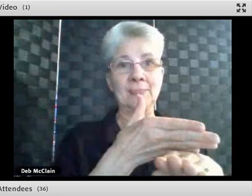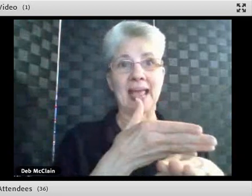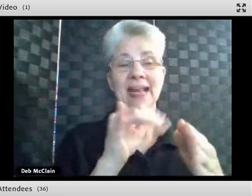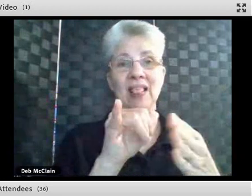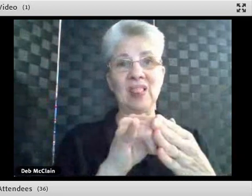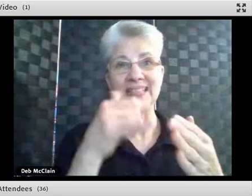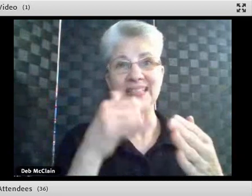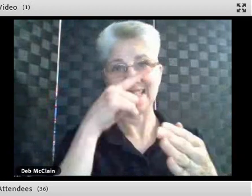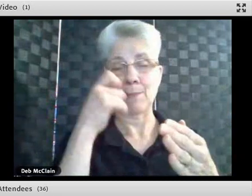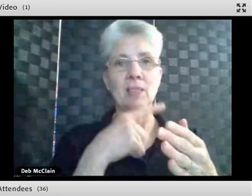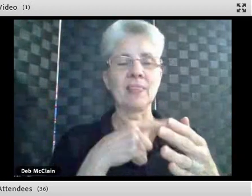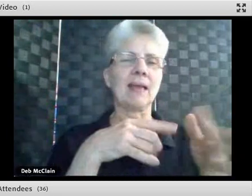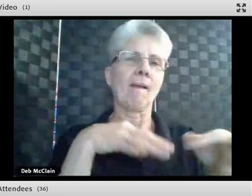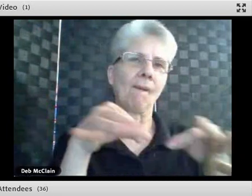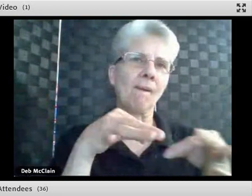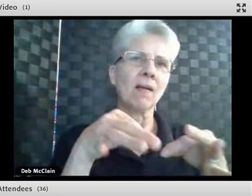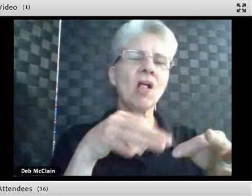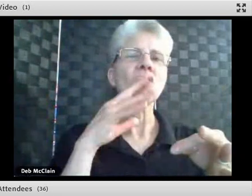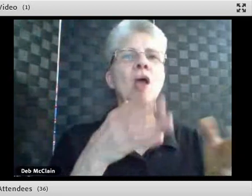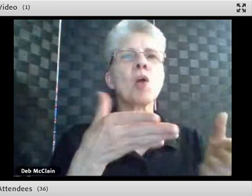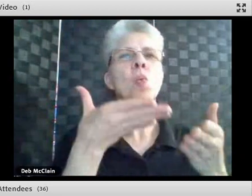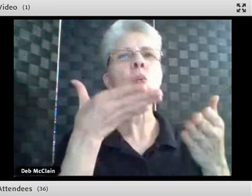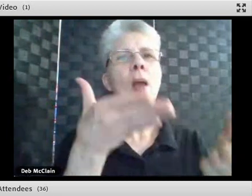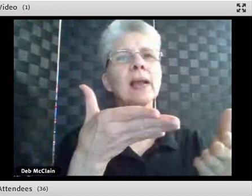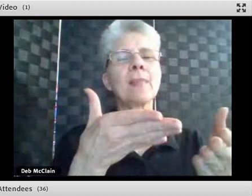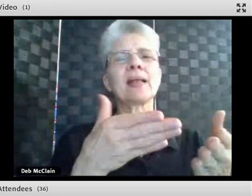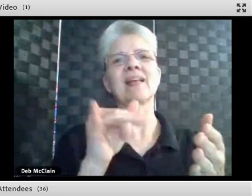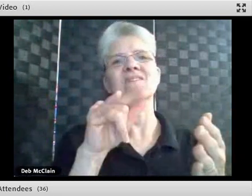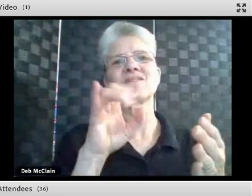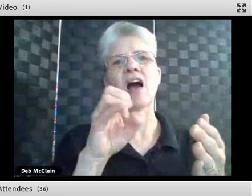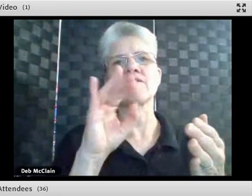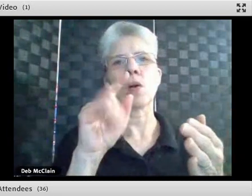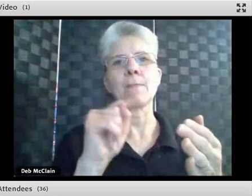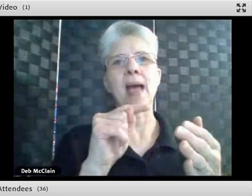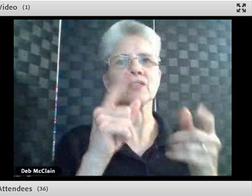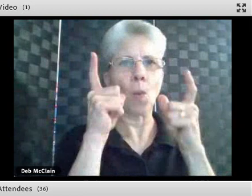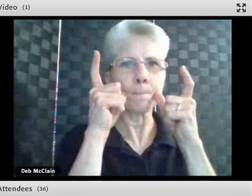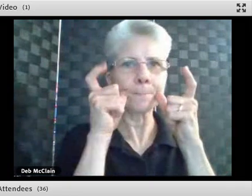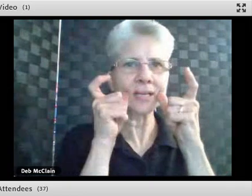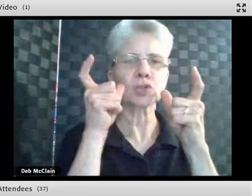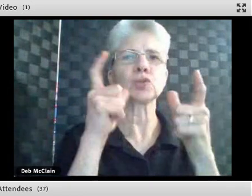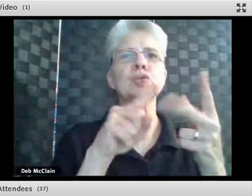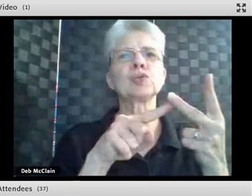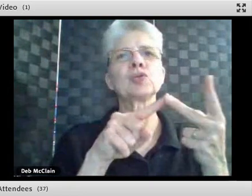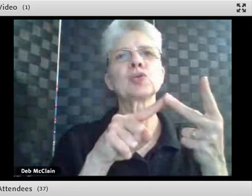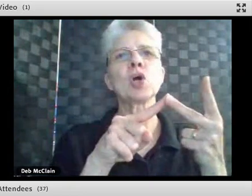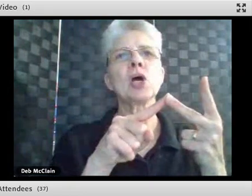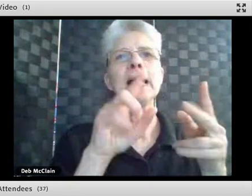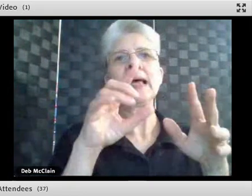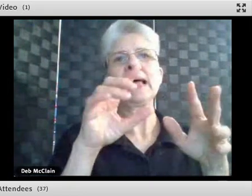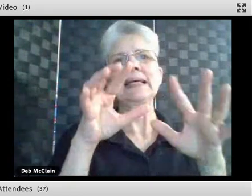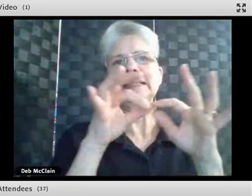in which they go through and tell you their recommended file formats for still images, for text documents,